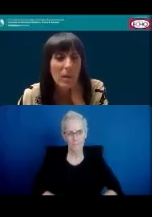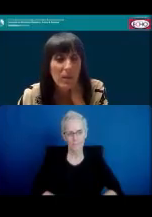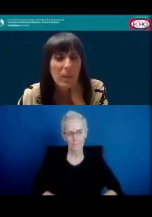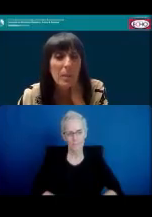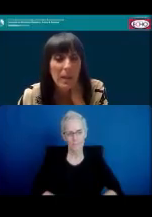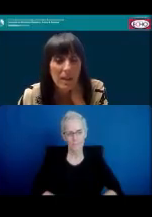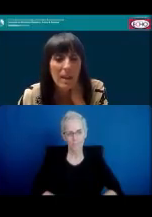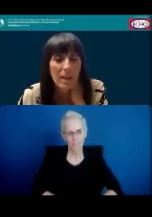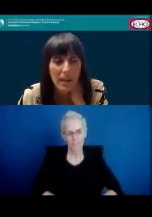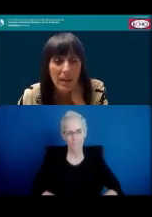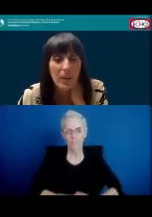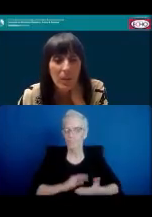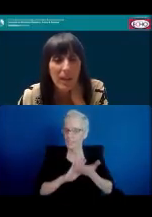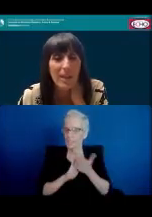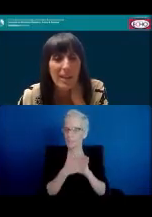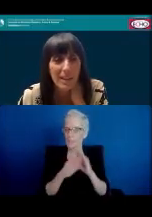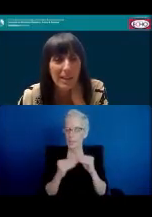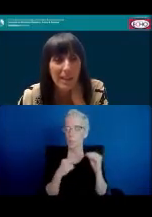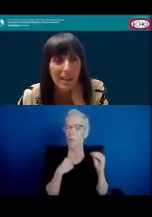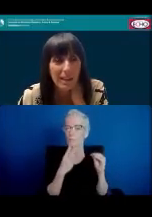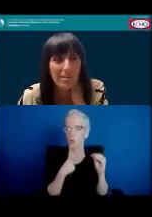more verbal as the interaction went on. Yeah?